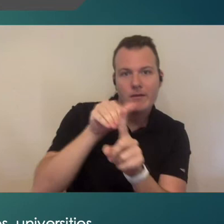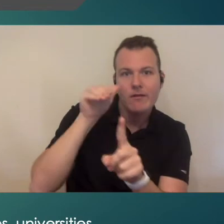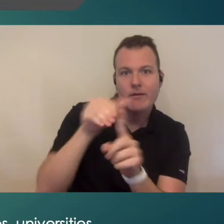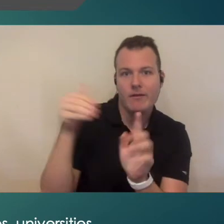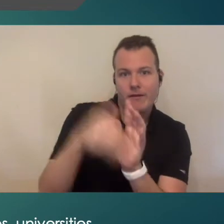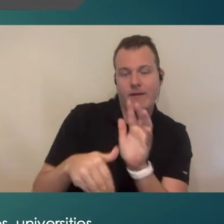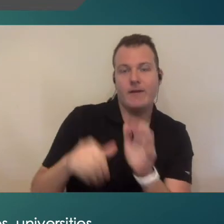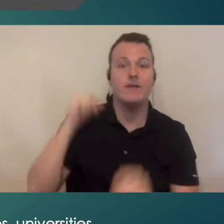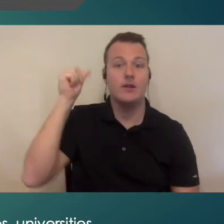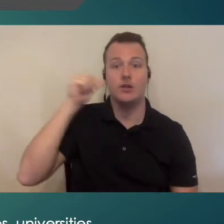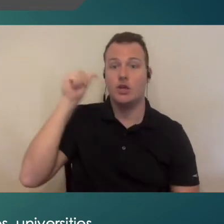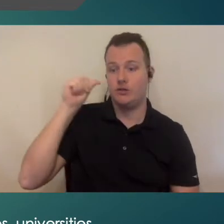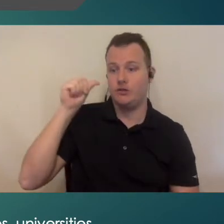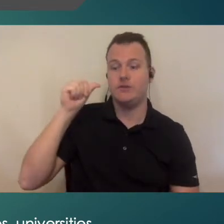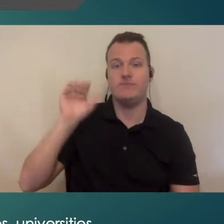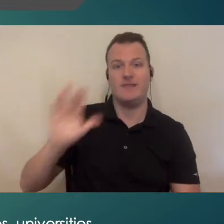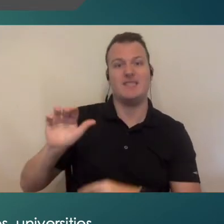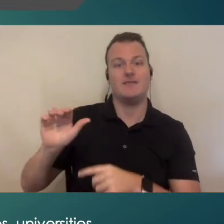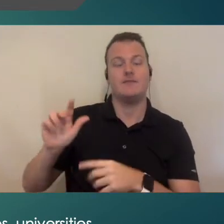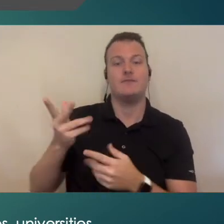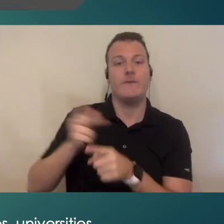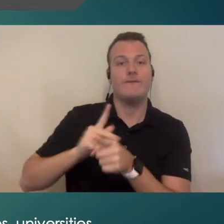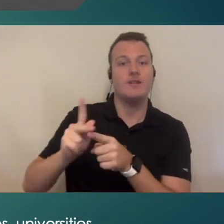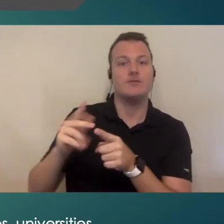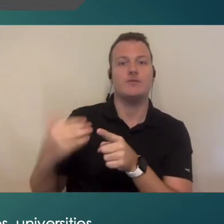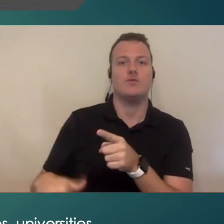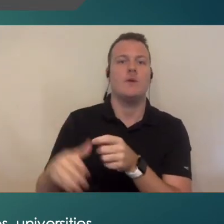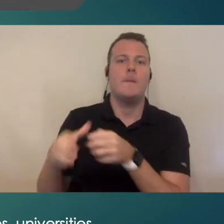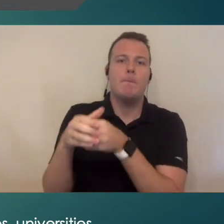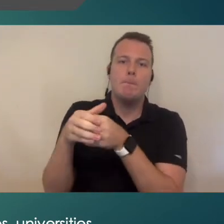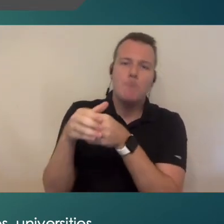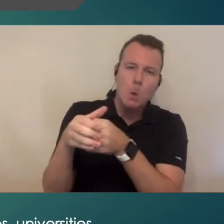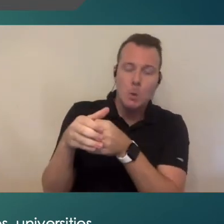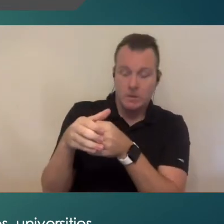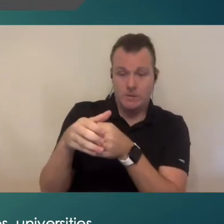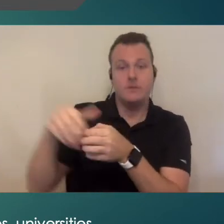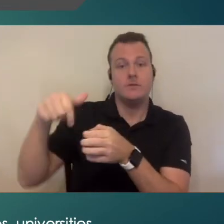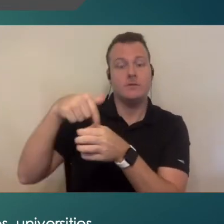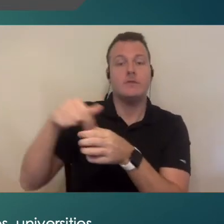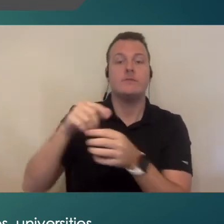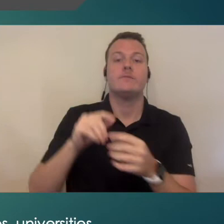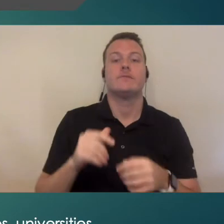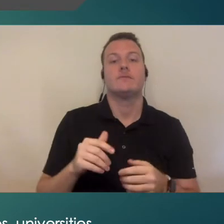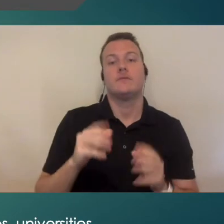audiology is very small, so using your national organizations conferences that